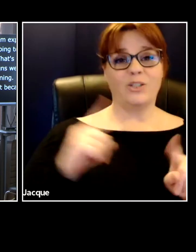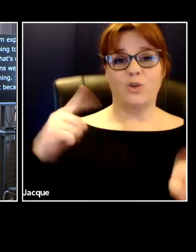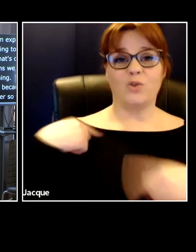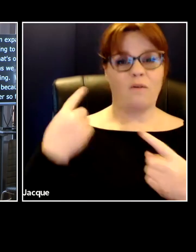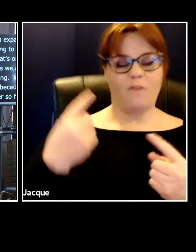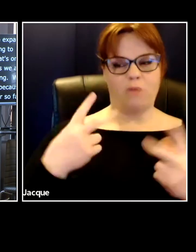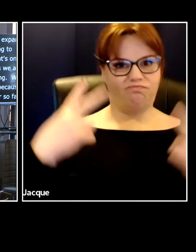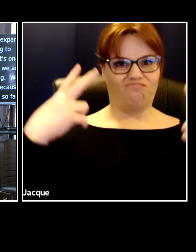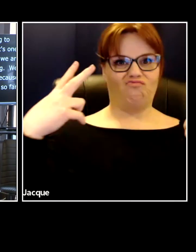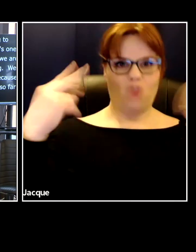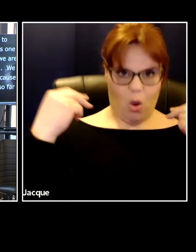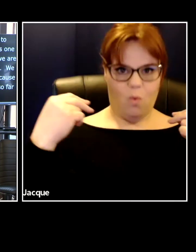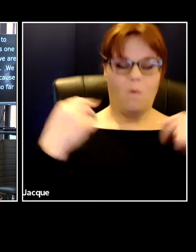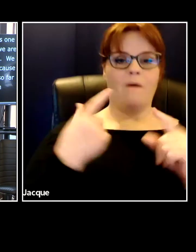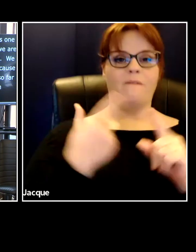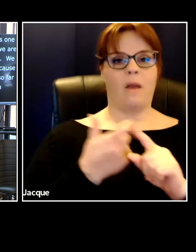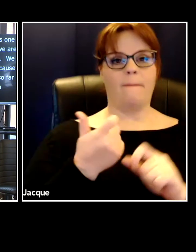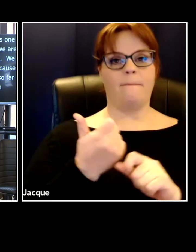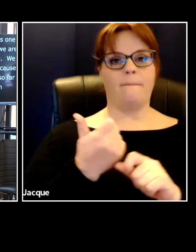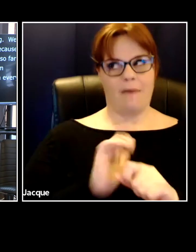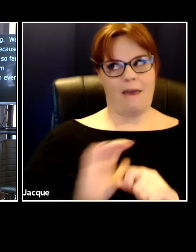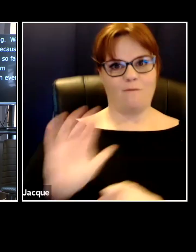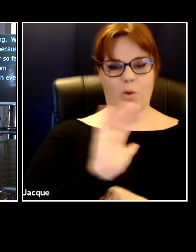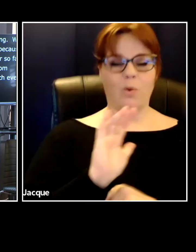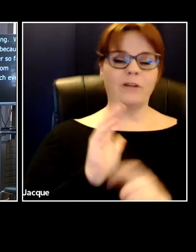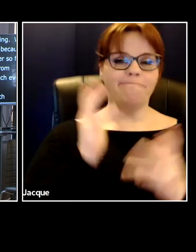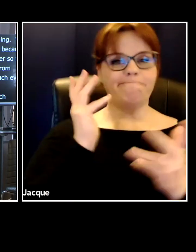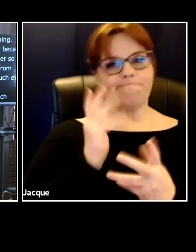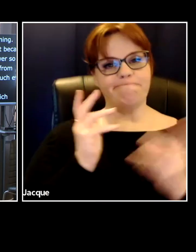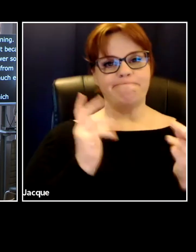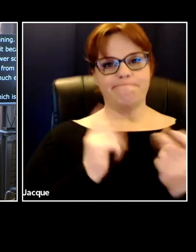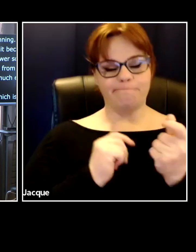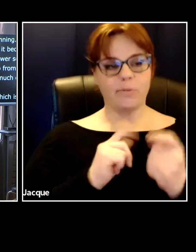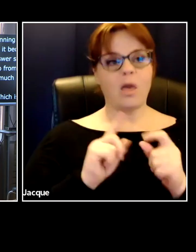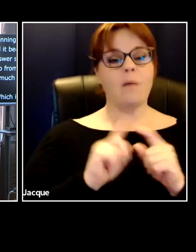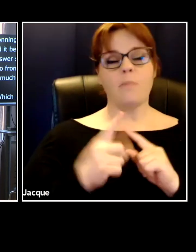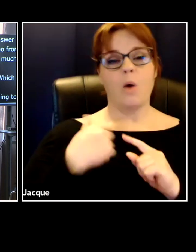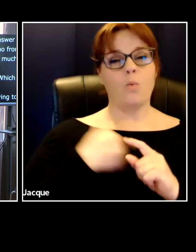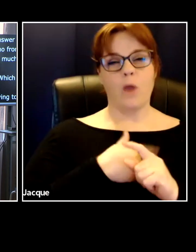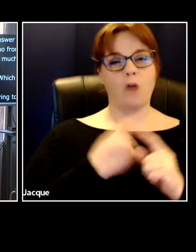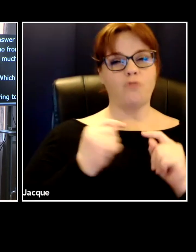much everywhere. Uh which is unfortunate. Um we are trying to to break them down slowly